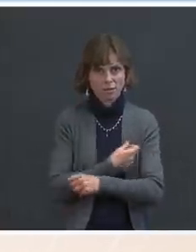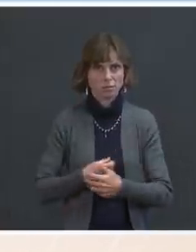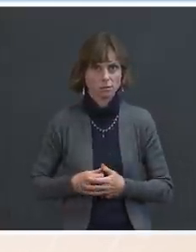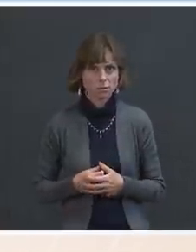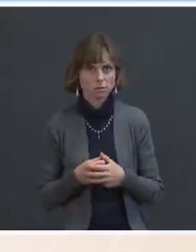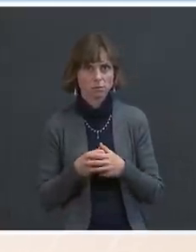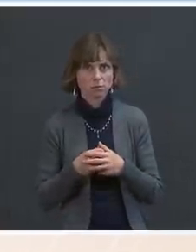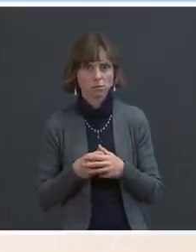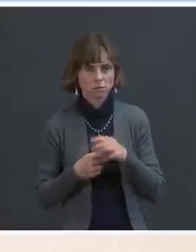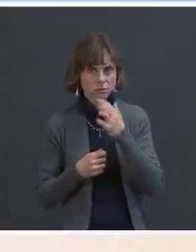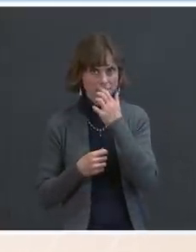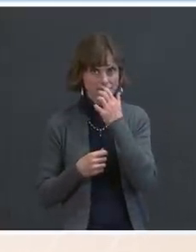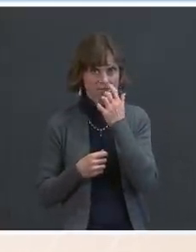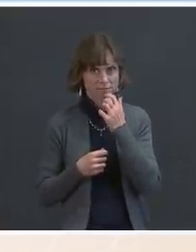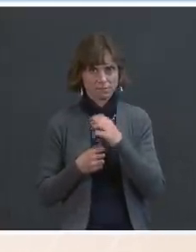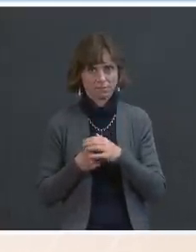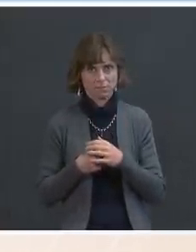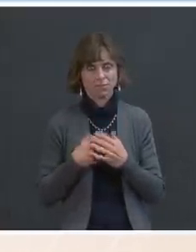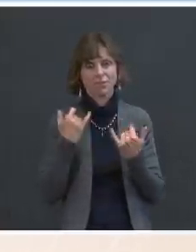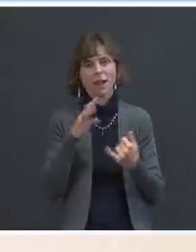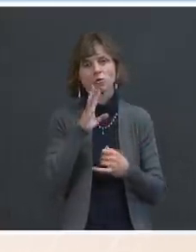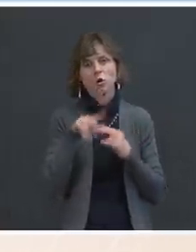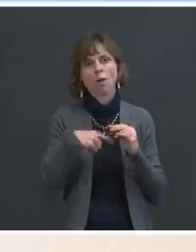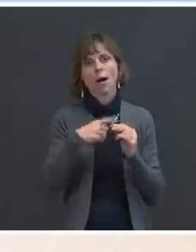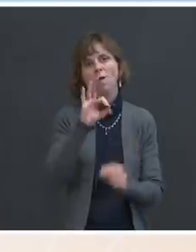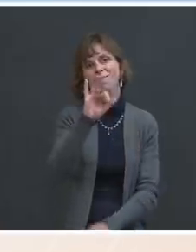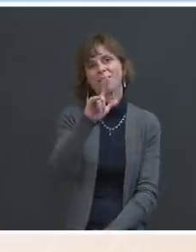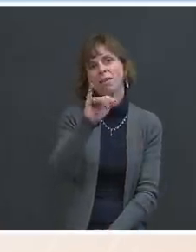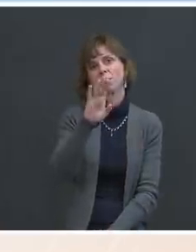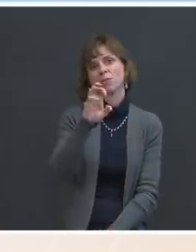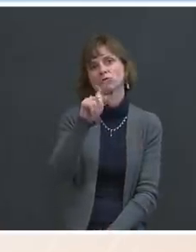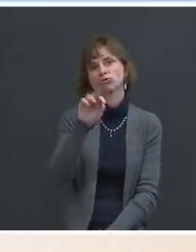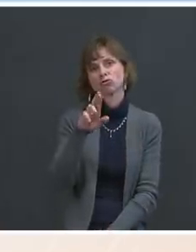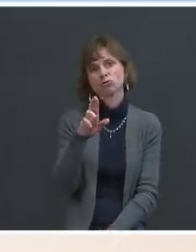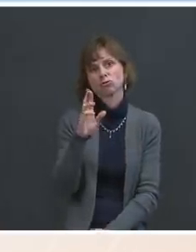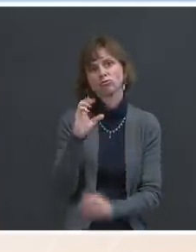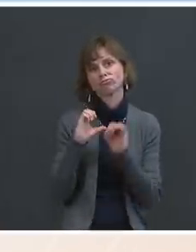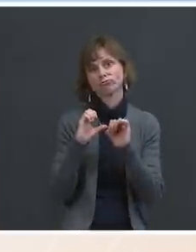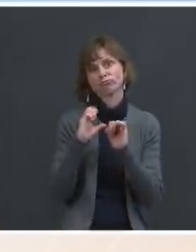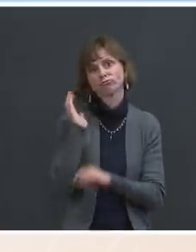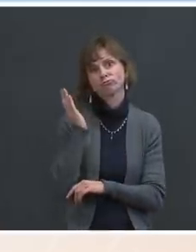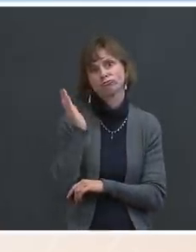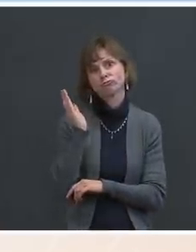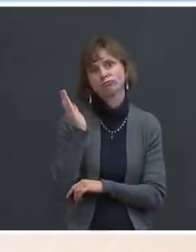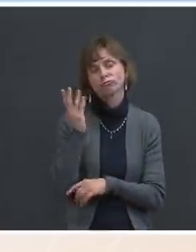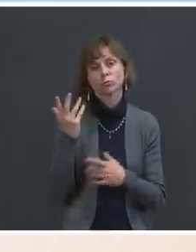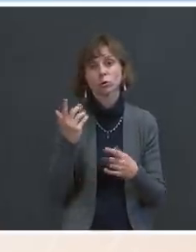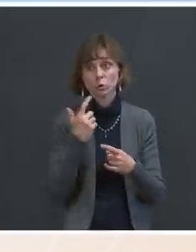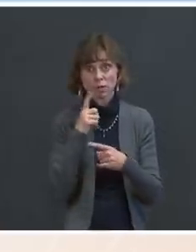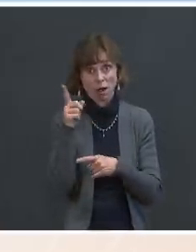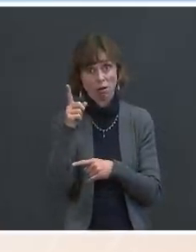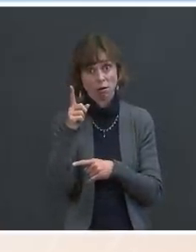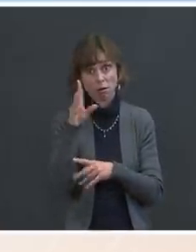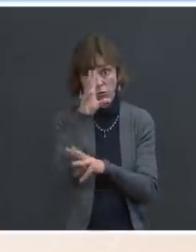had a question on the filibuster -- said that President Biden expressed some openness to filibuster reform during the campaign.